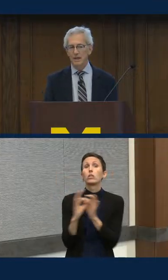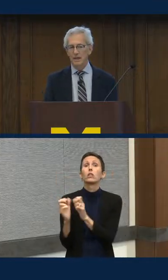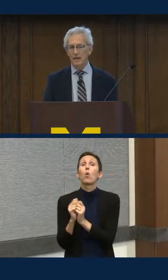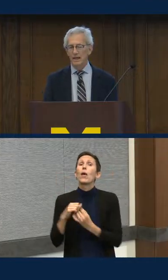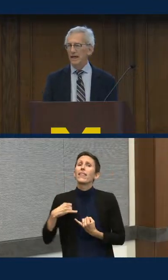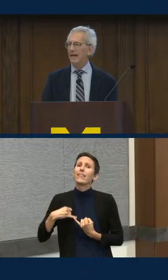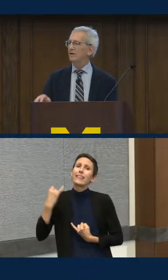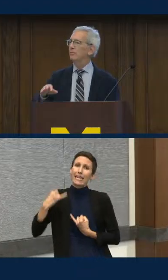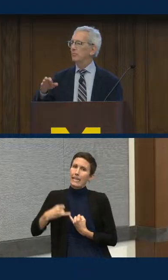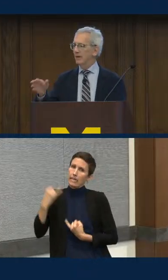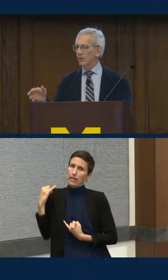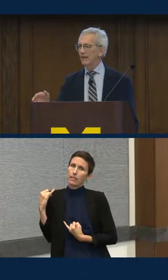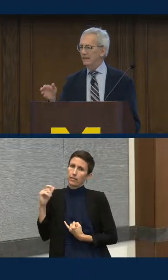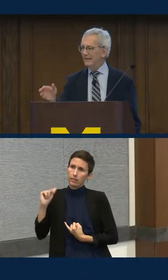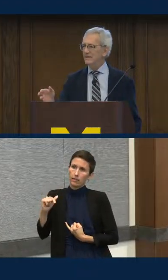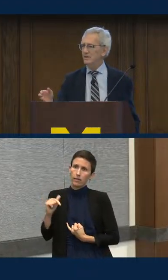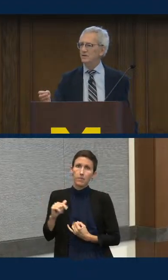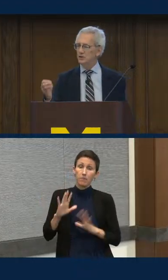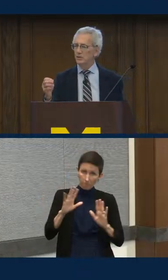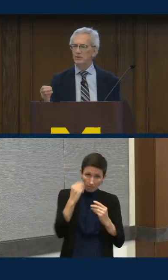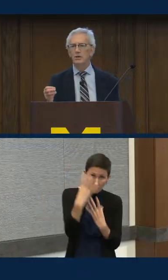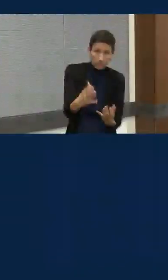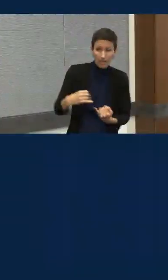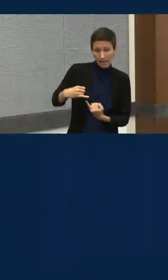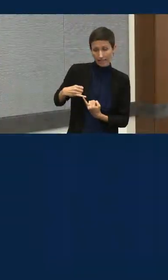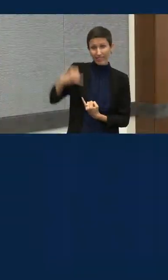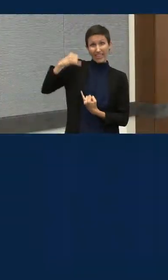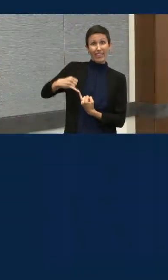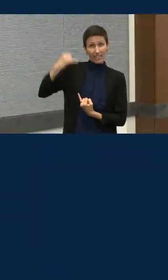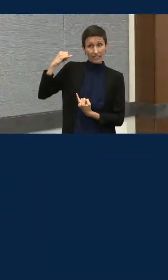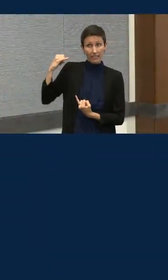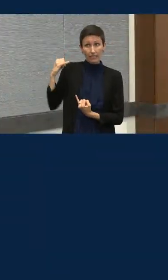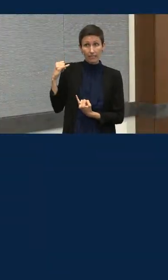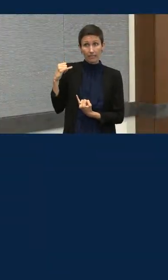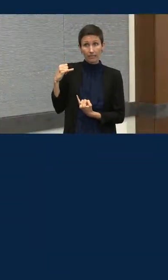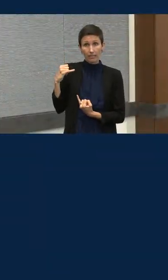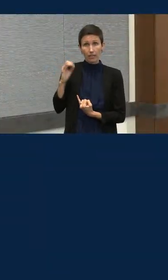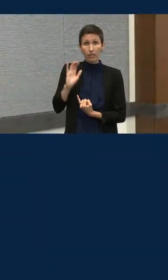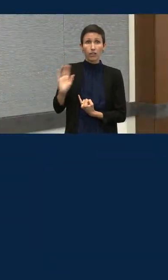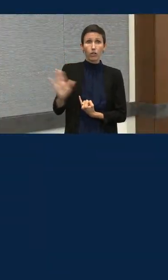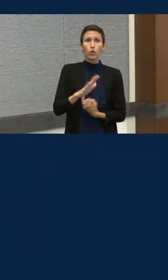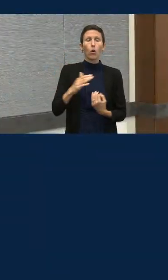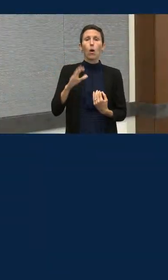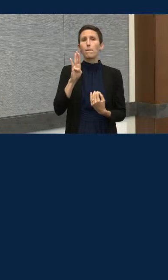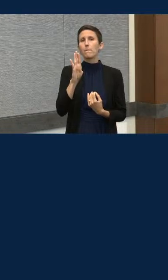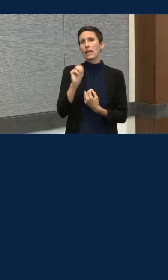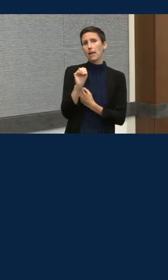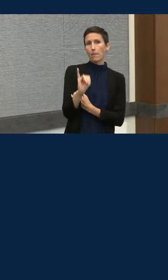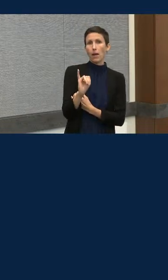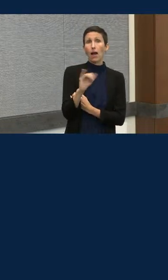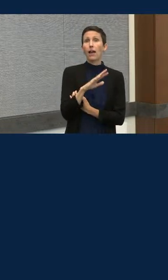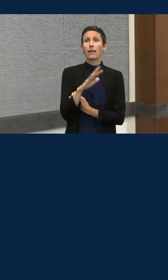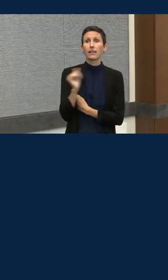by the way leanness is your body